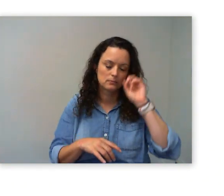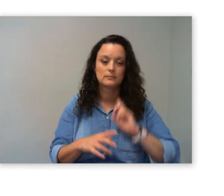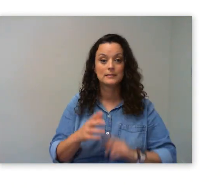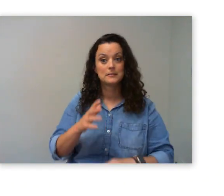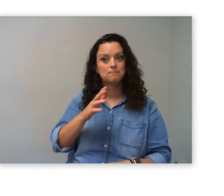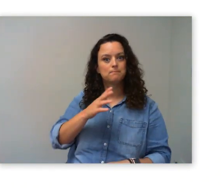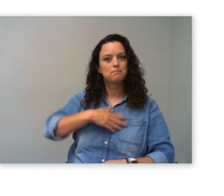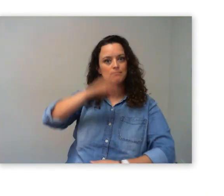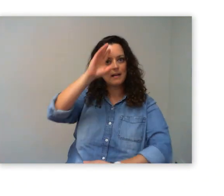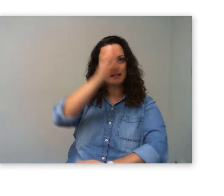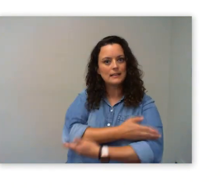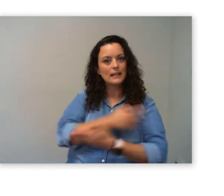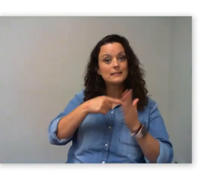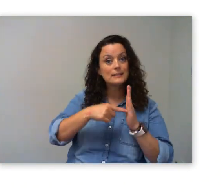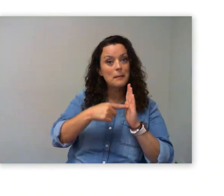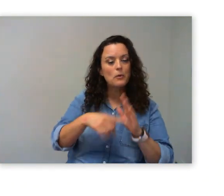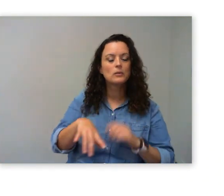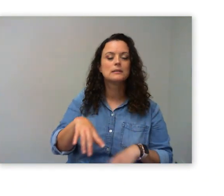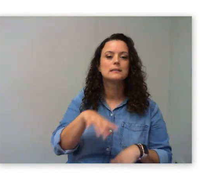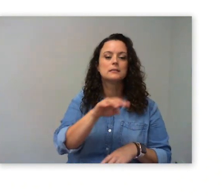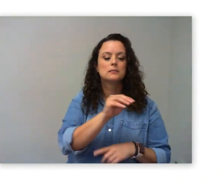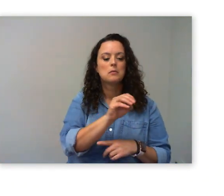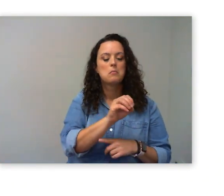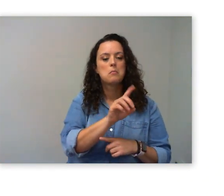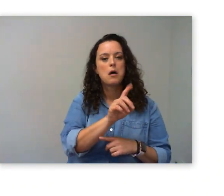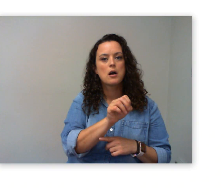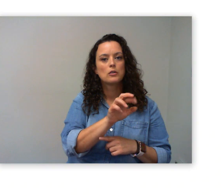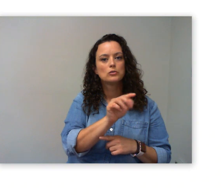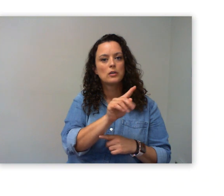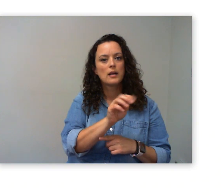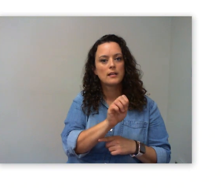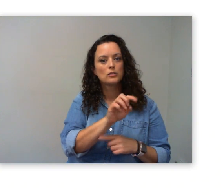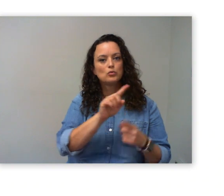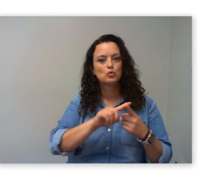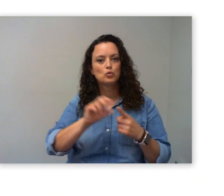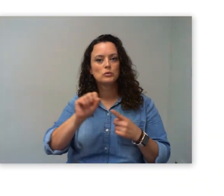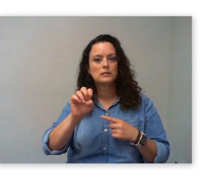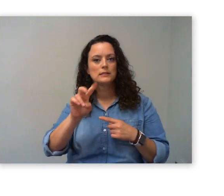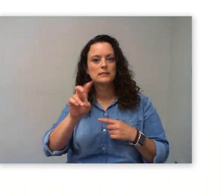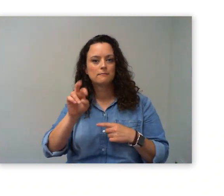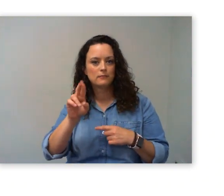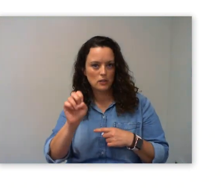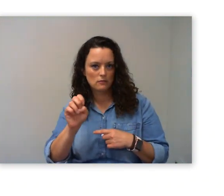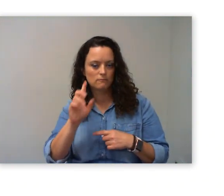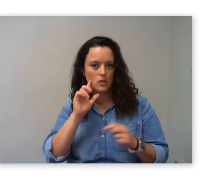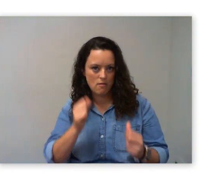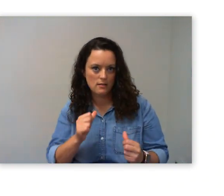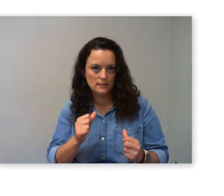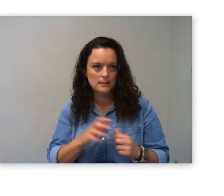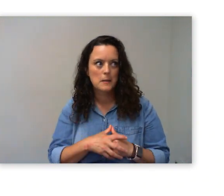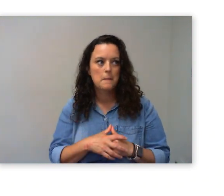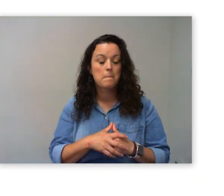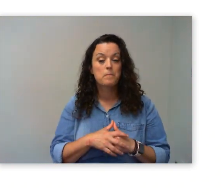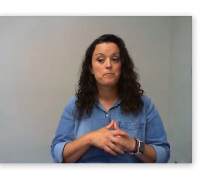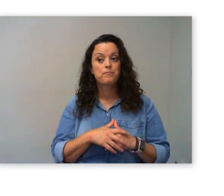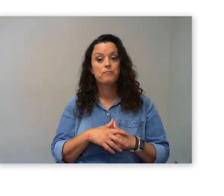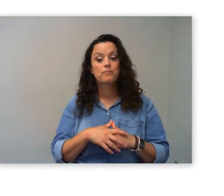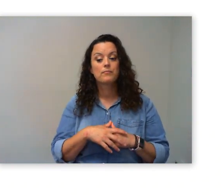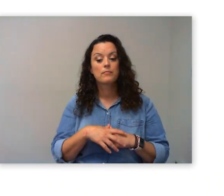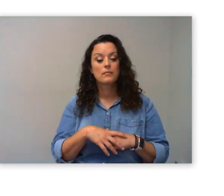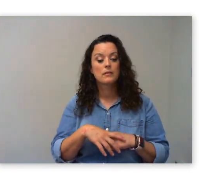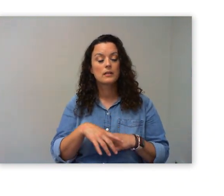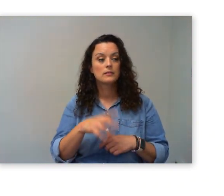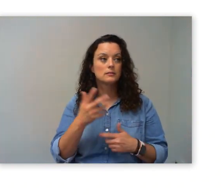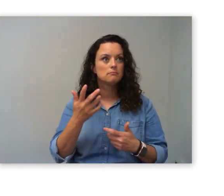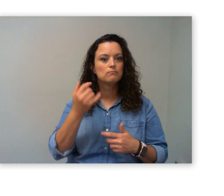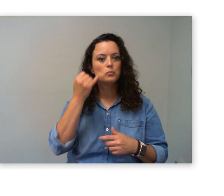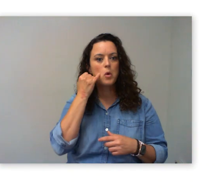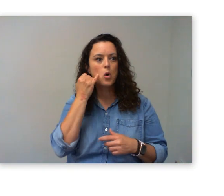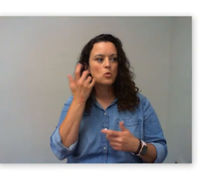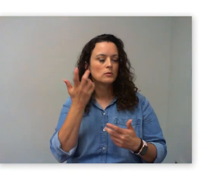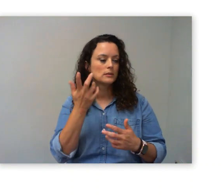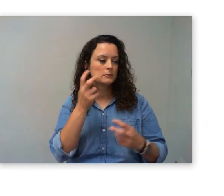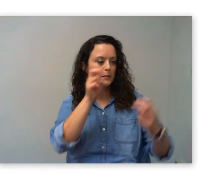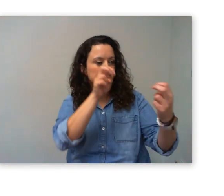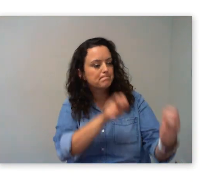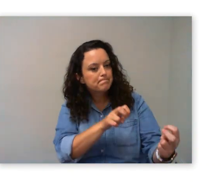as an example he has a moderate to severe hearing loss and um he in quiet settings where he's able